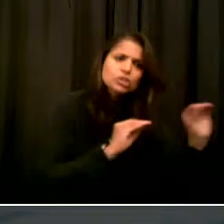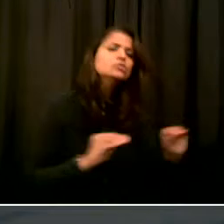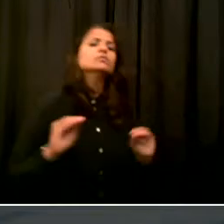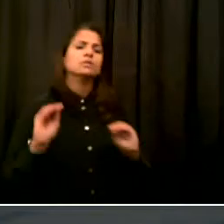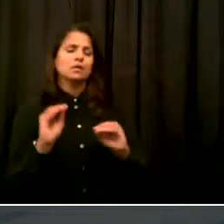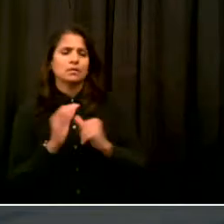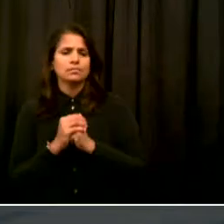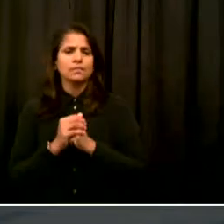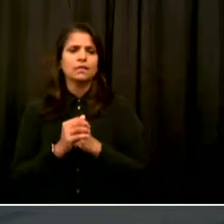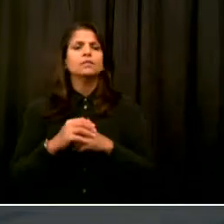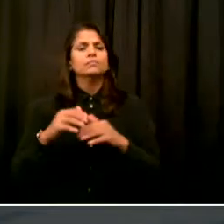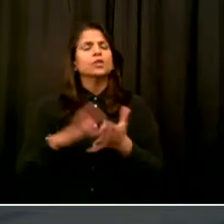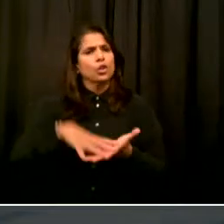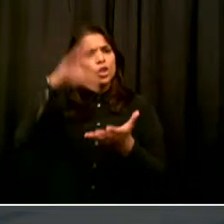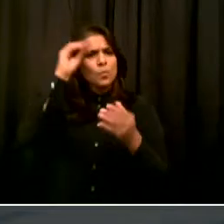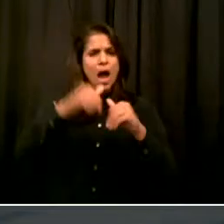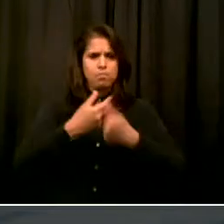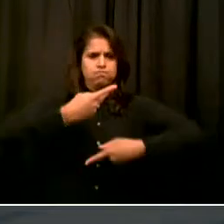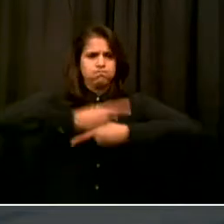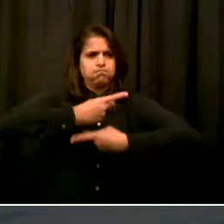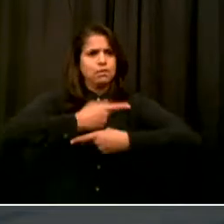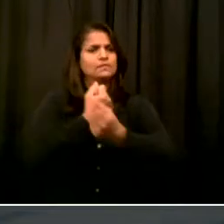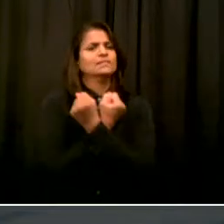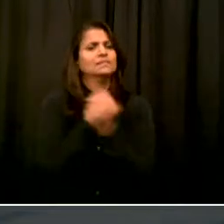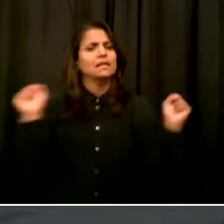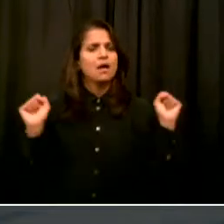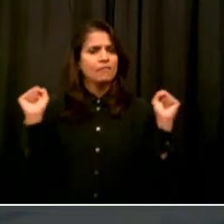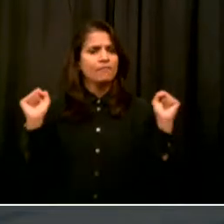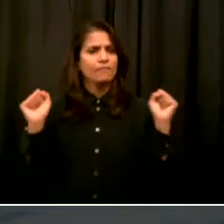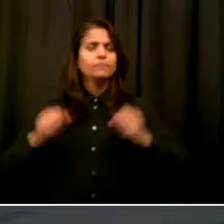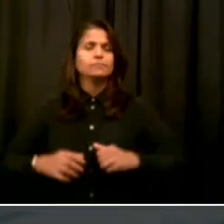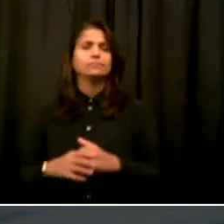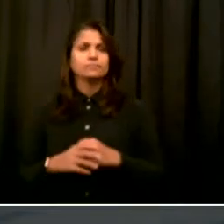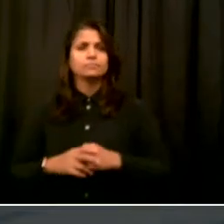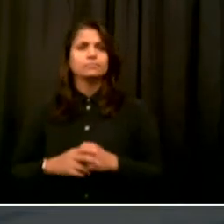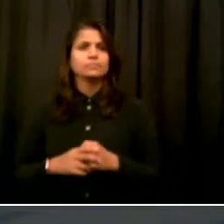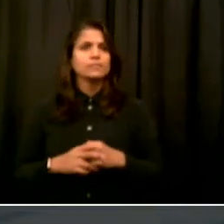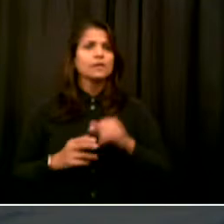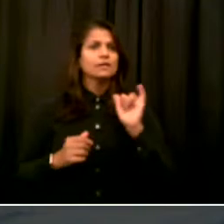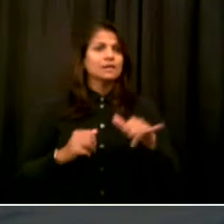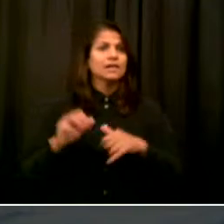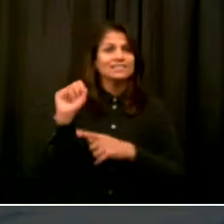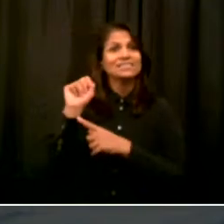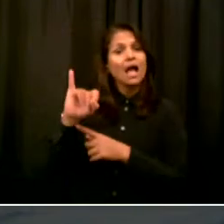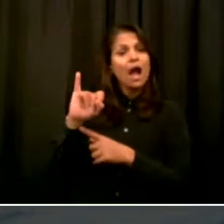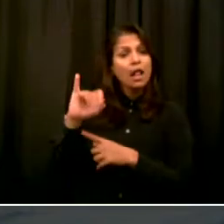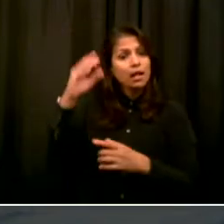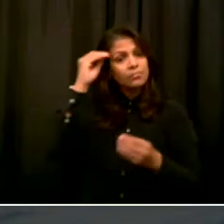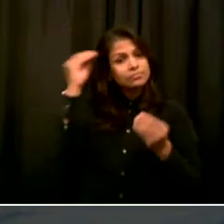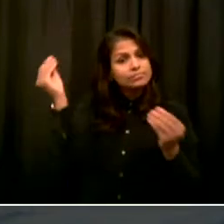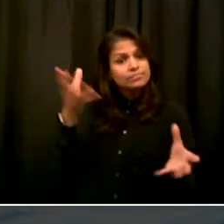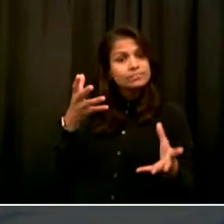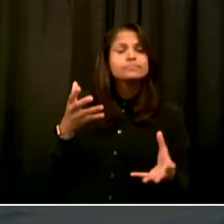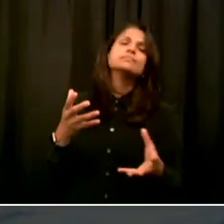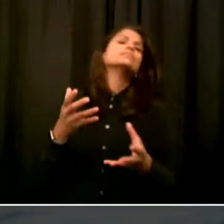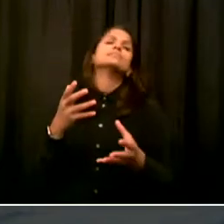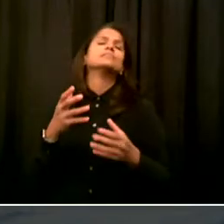NOW, I WANT TO DO SOMETHING SPECIFIC FOR TASTETEN ISLAND IN THESE COMMUNITIES.